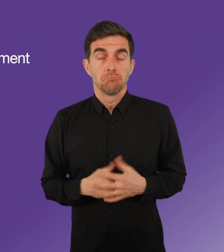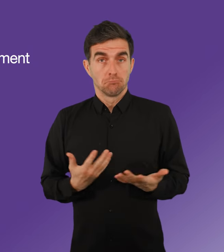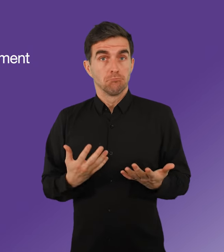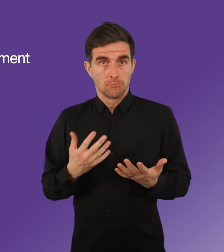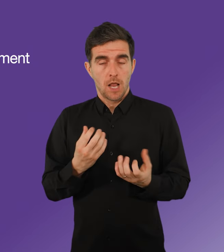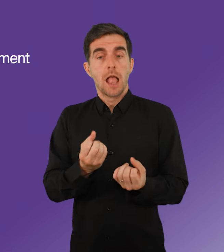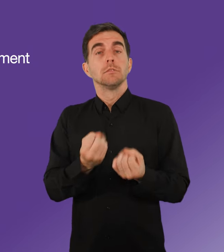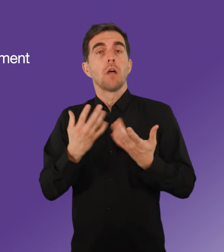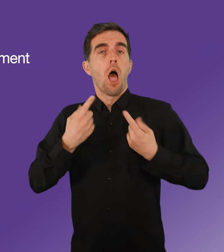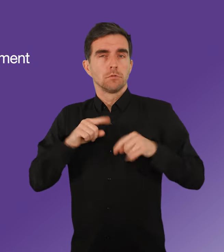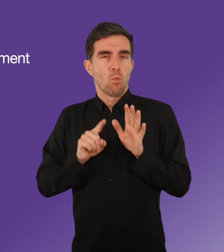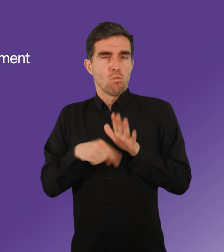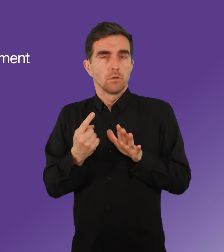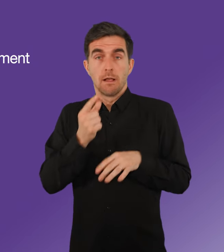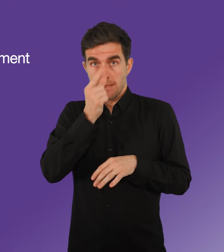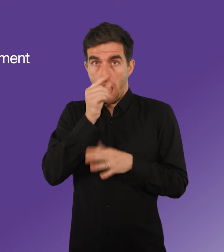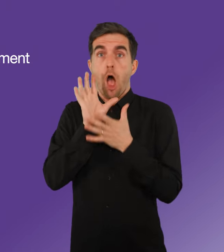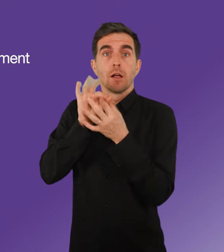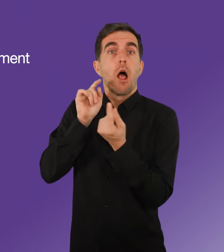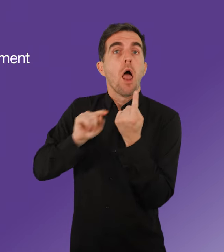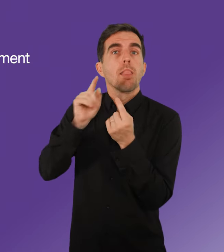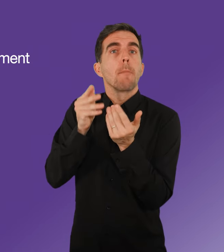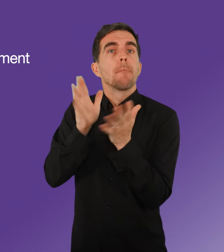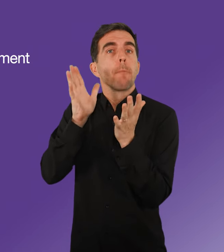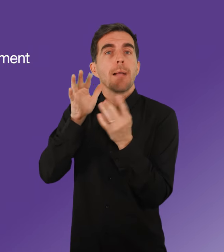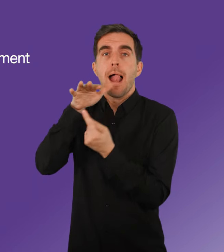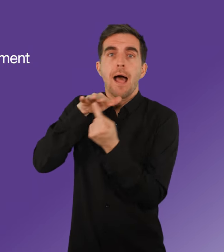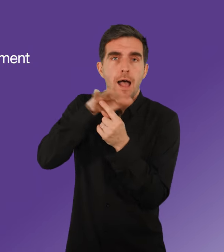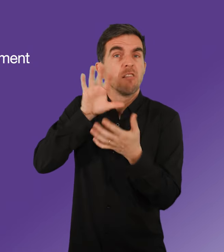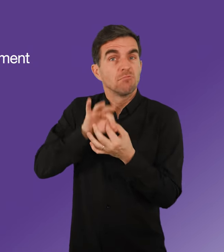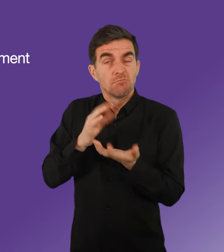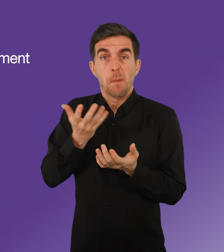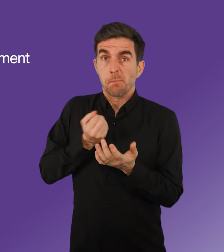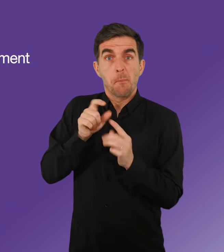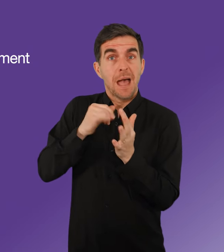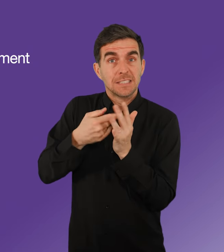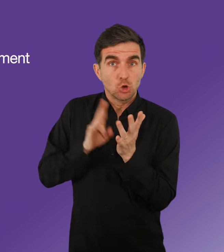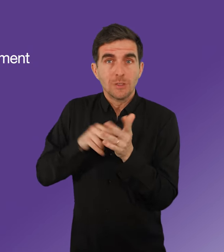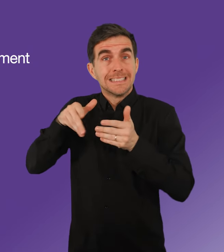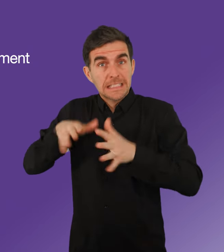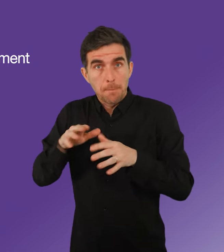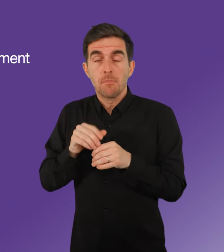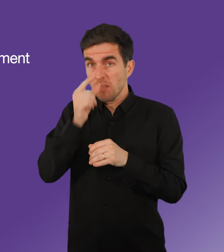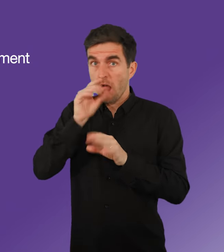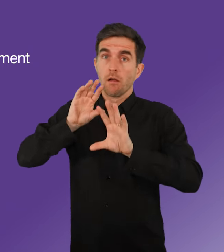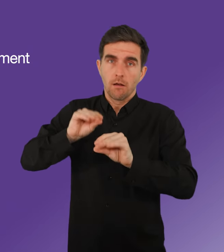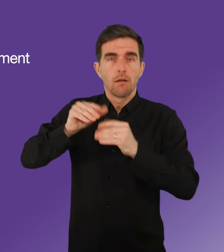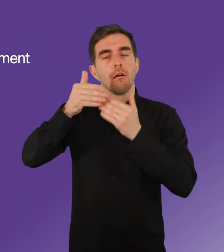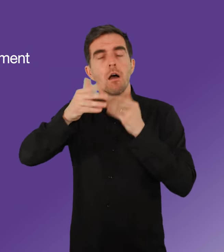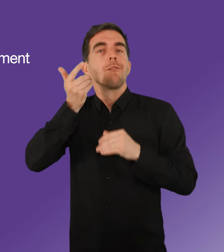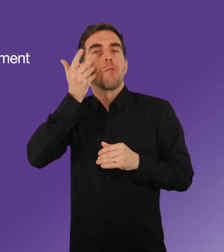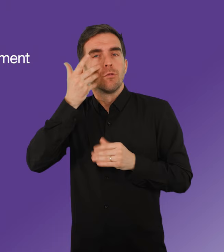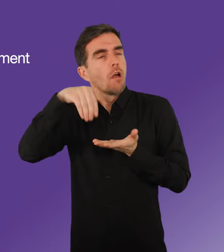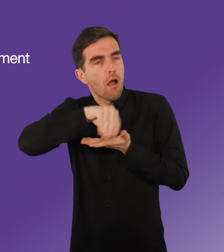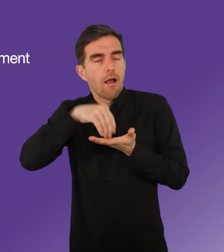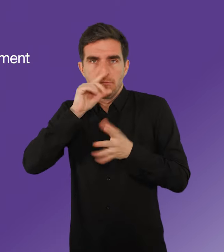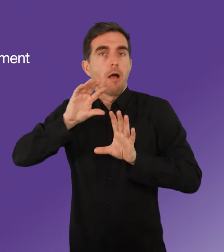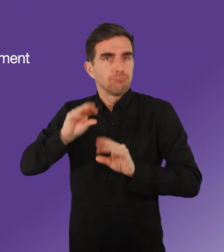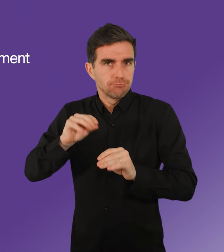Tell Us Once can contact other public sector pension schemes so that they cancel future pension payments.